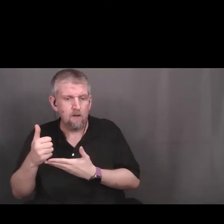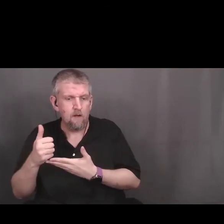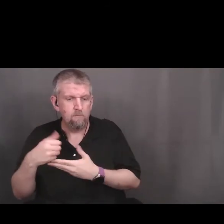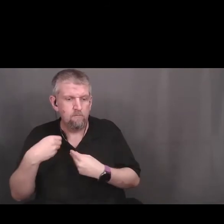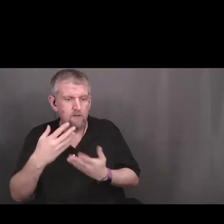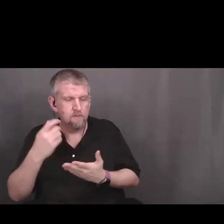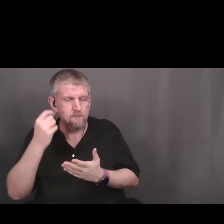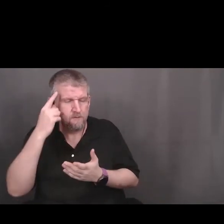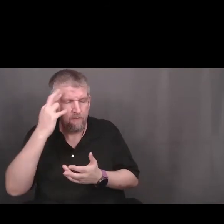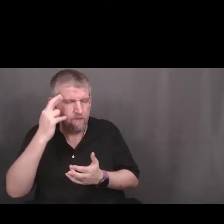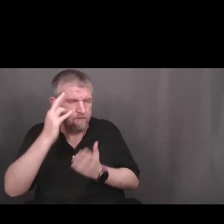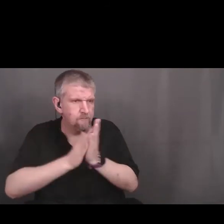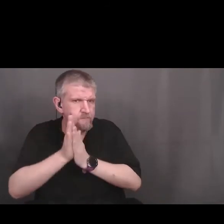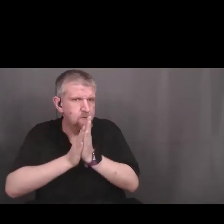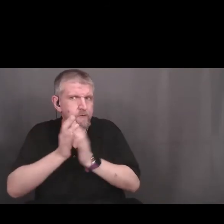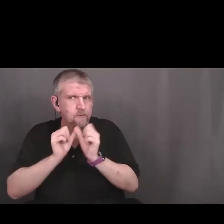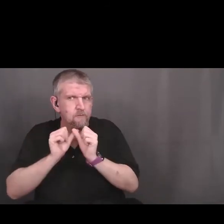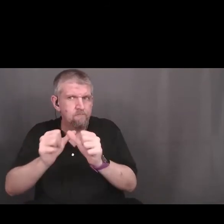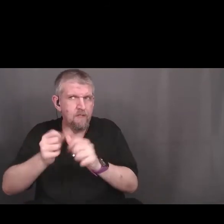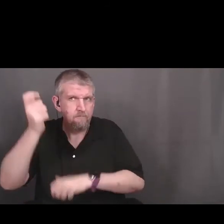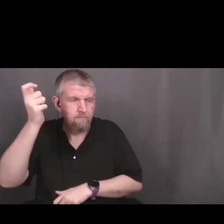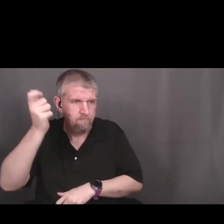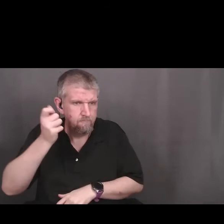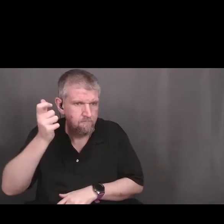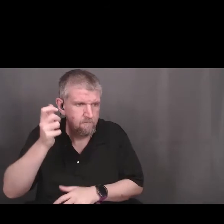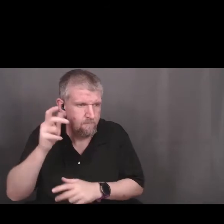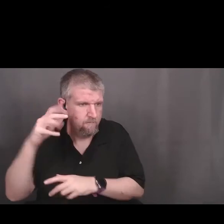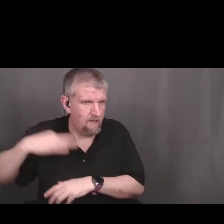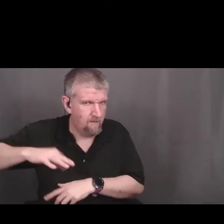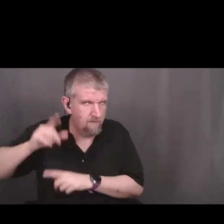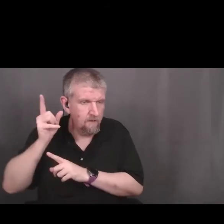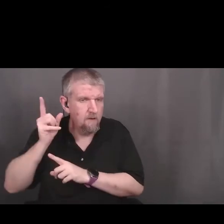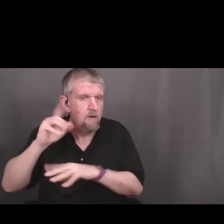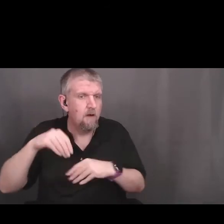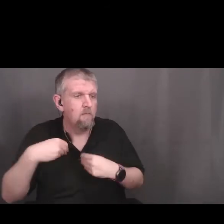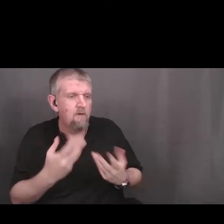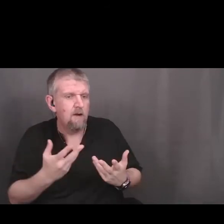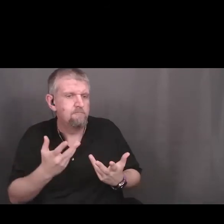so that you can keep your benefits. And we can also provide other information